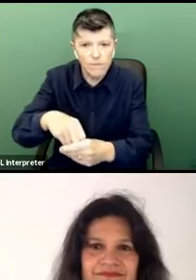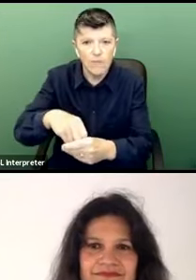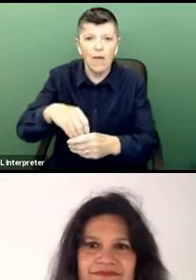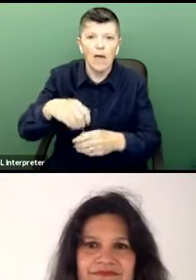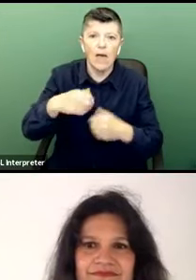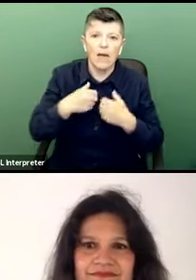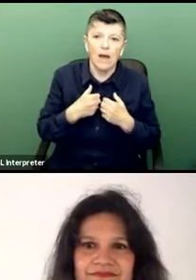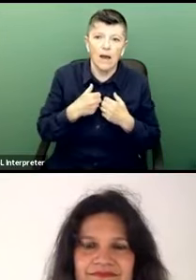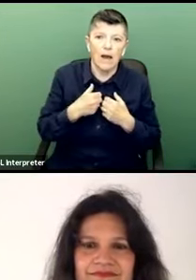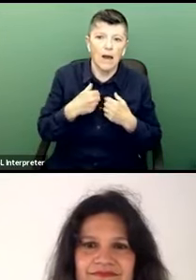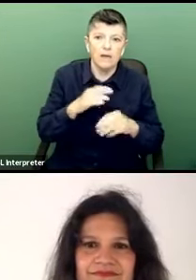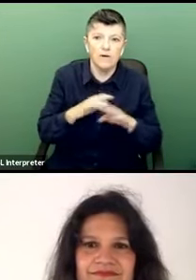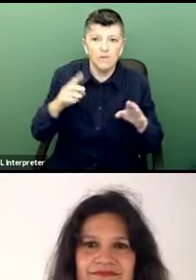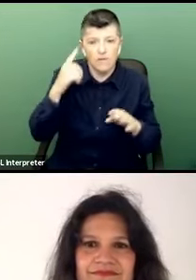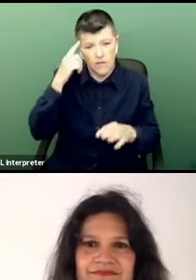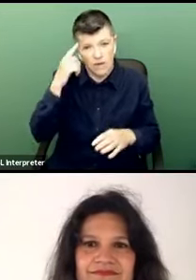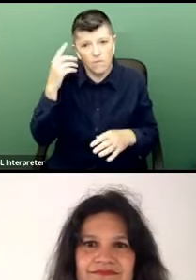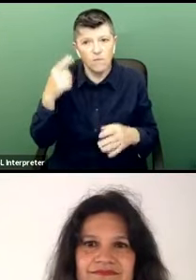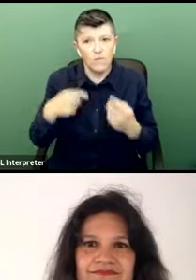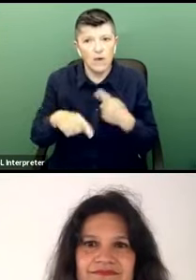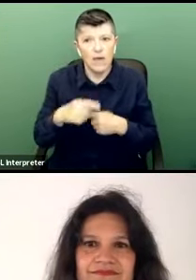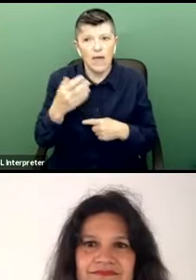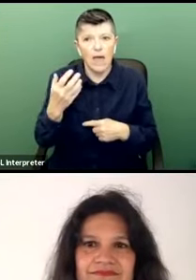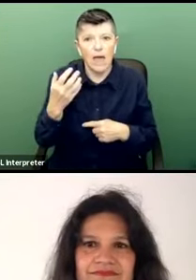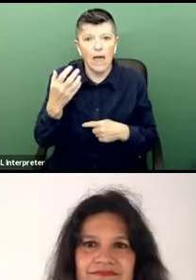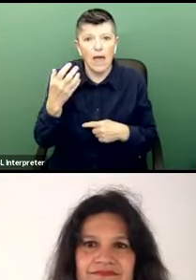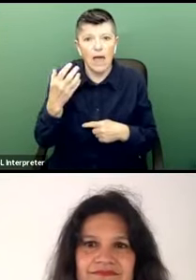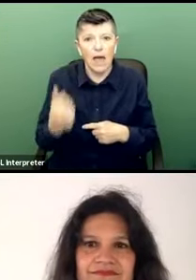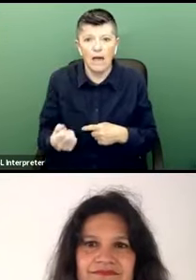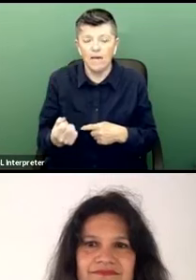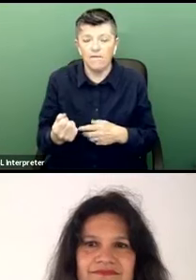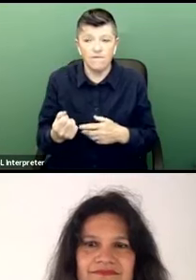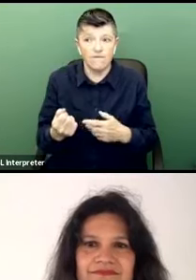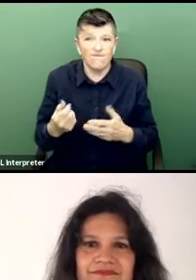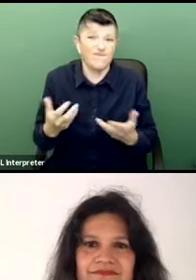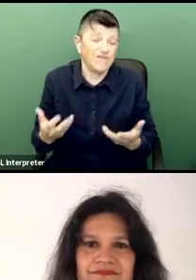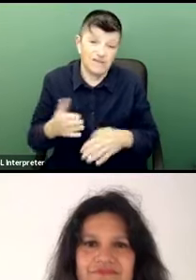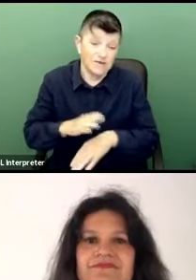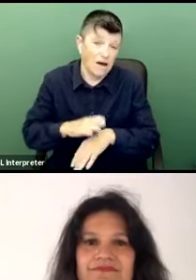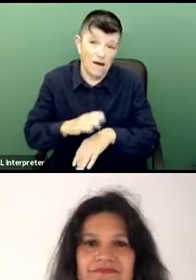often while scrutiny examination crit ique